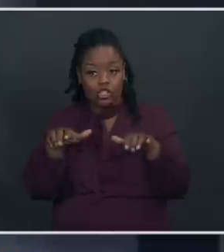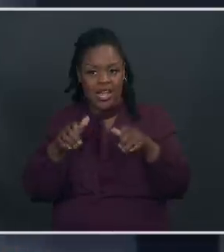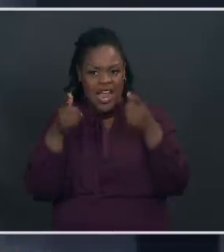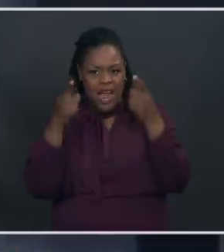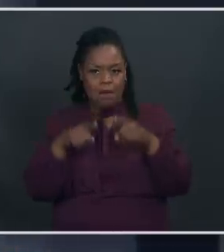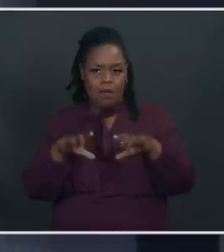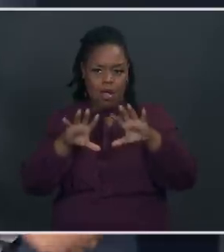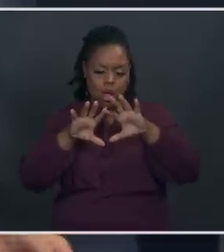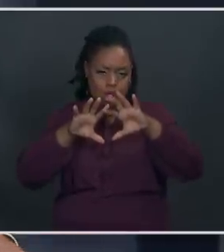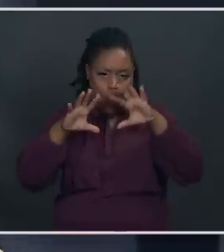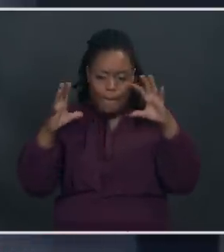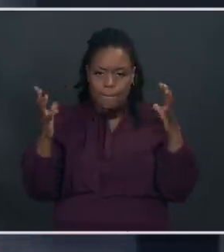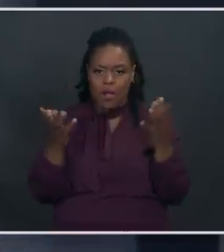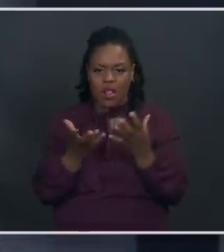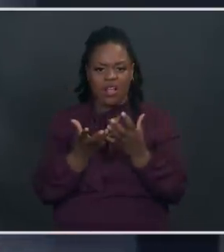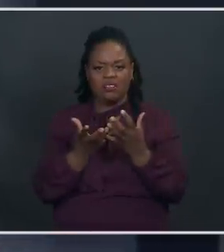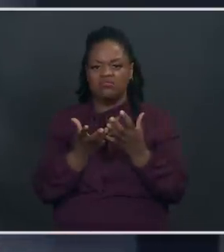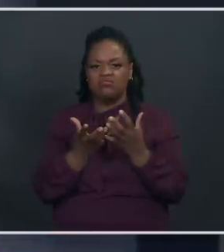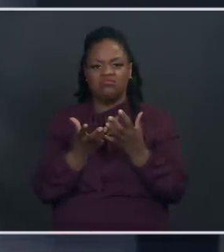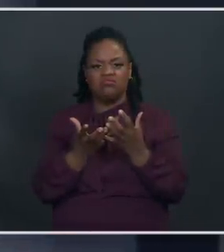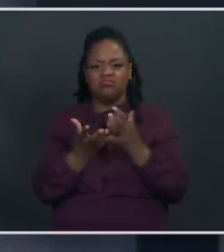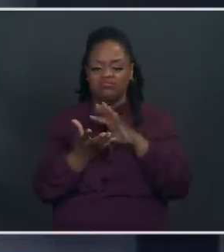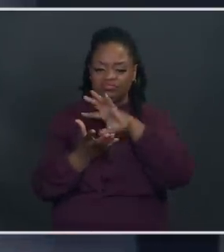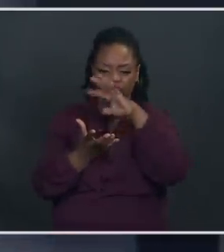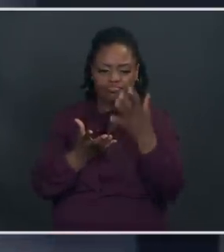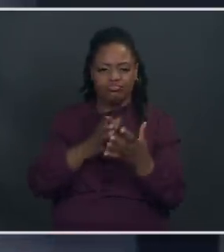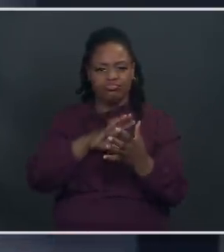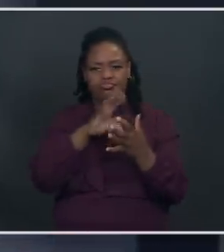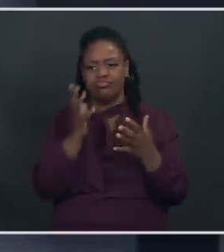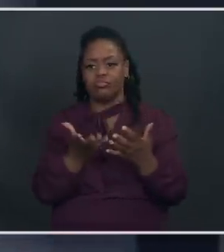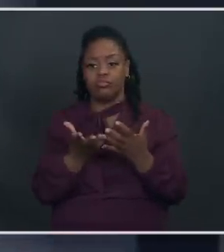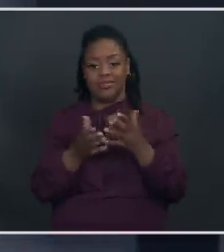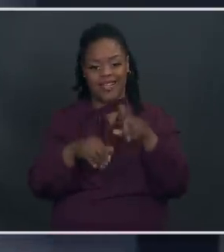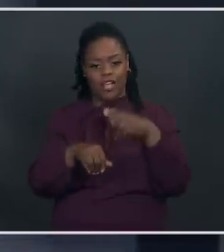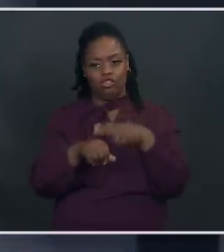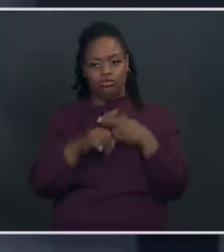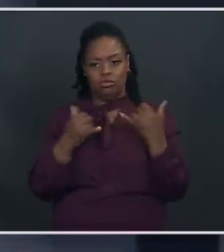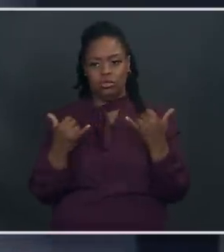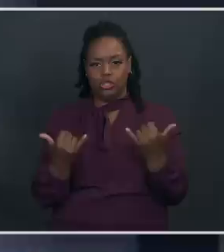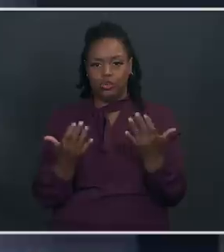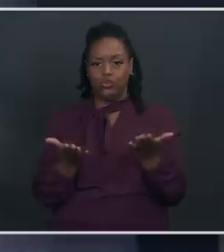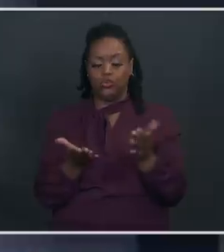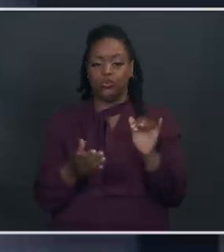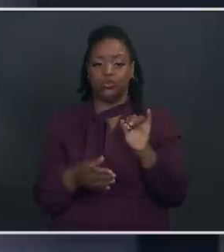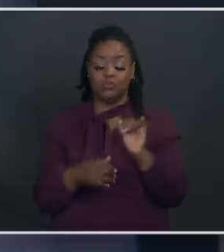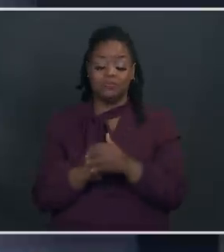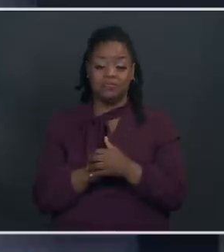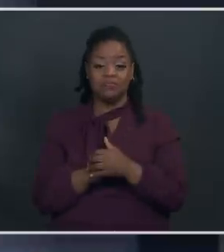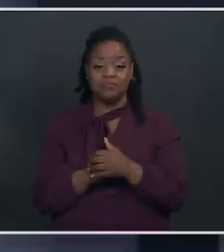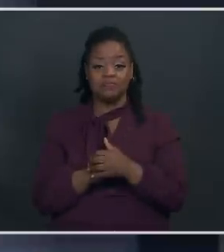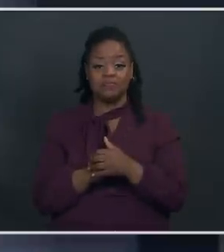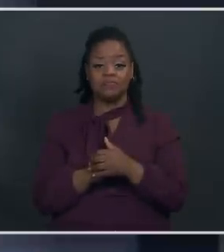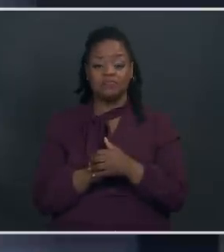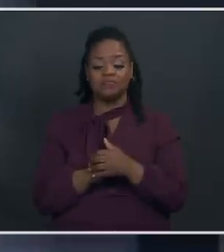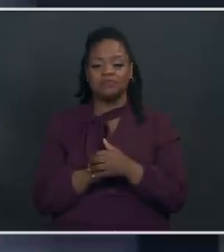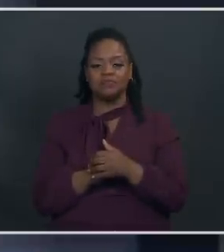as well as national, here at home. Today, in the order that he will sign -- that Gina has described to you --